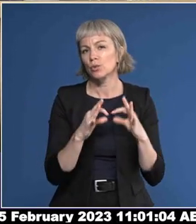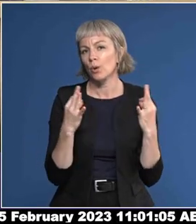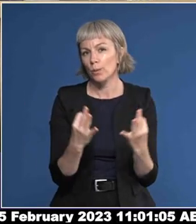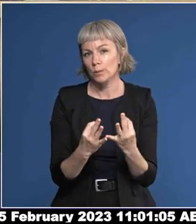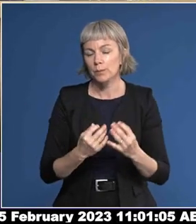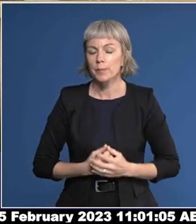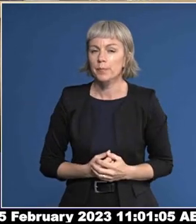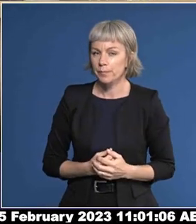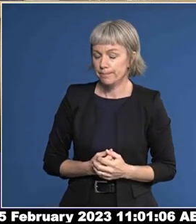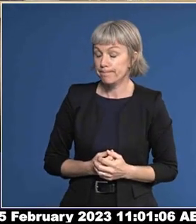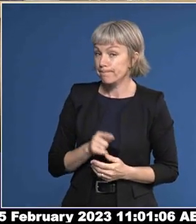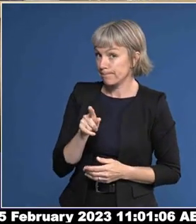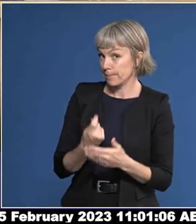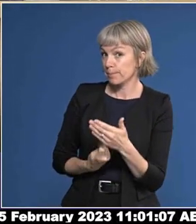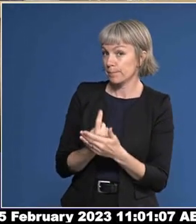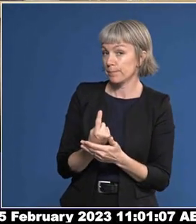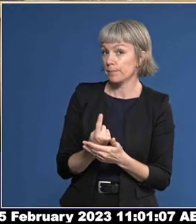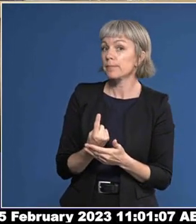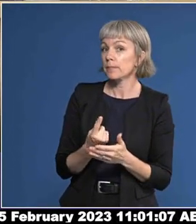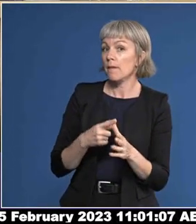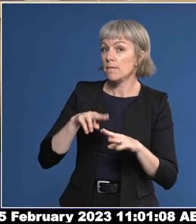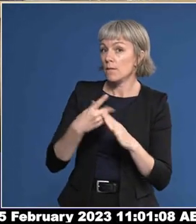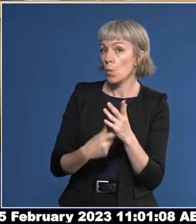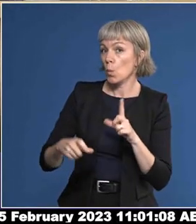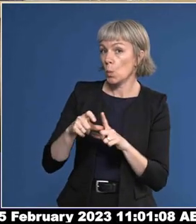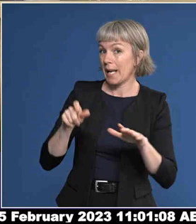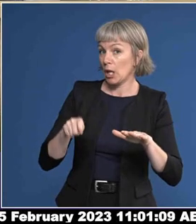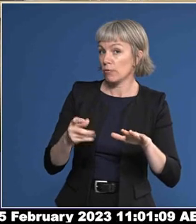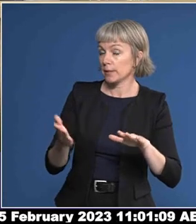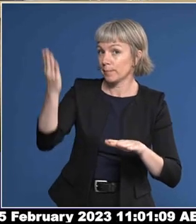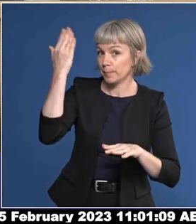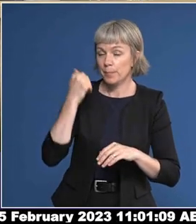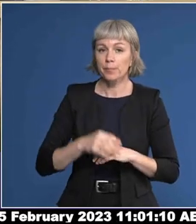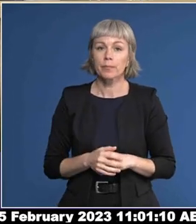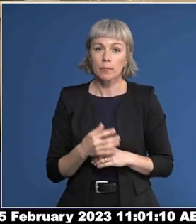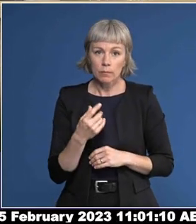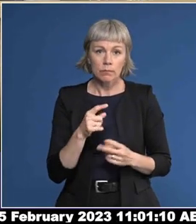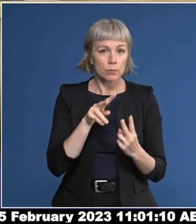that Afford was involved in, is that there is the generic training, but one of the core